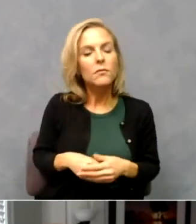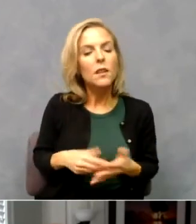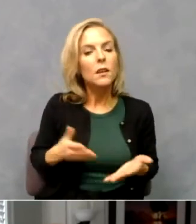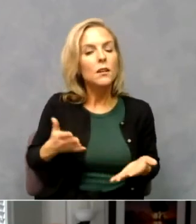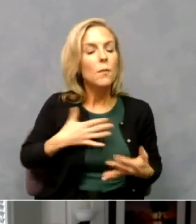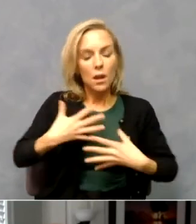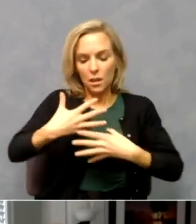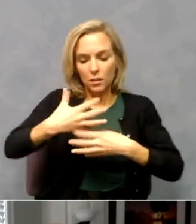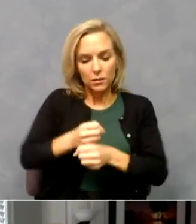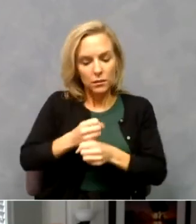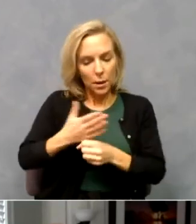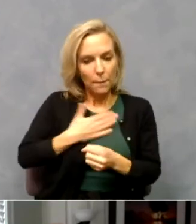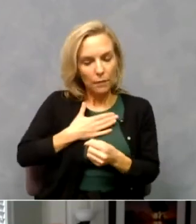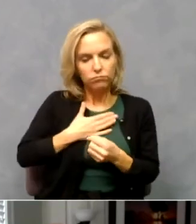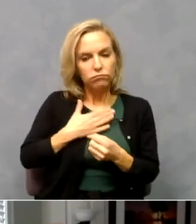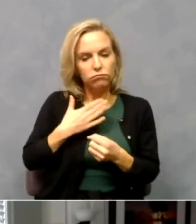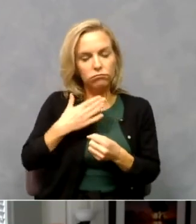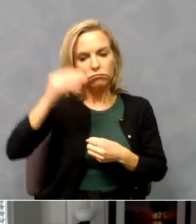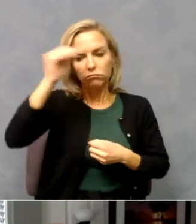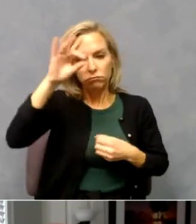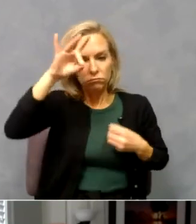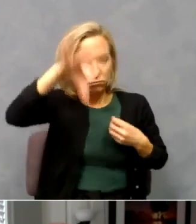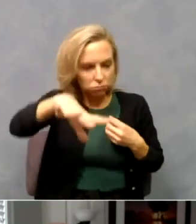I think perspective is so important. I've told you all I haven't told my